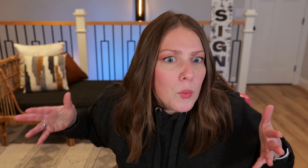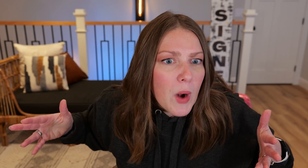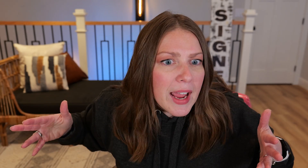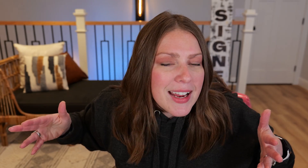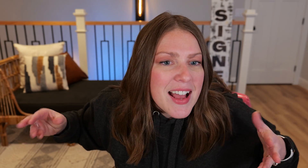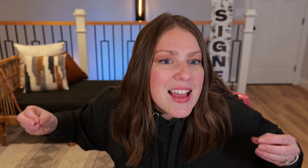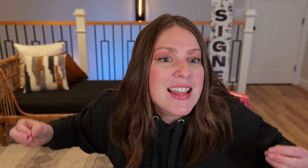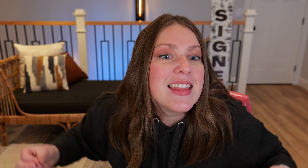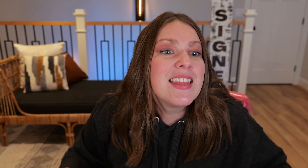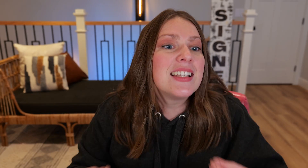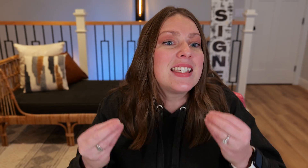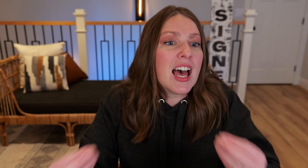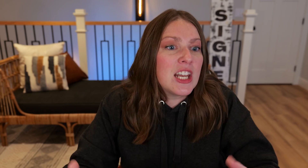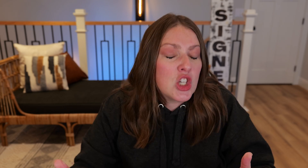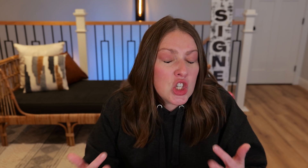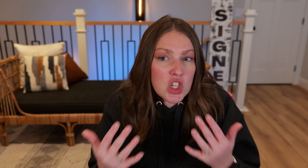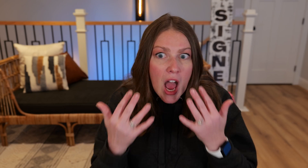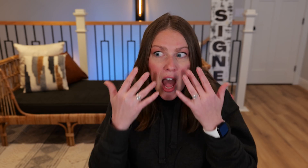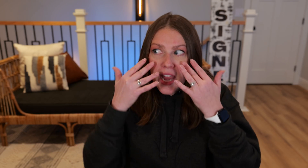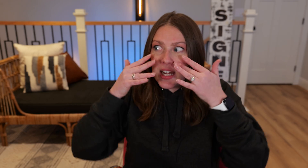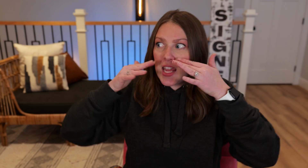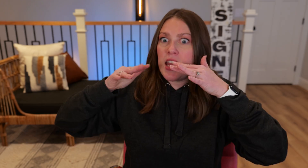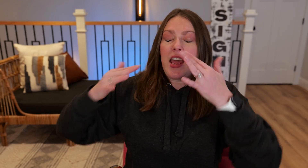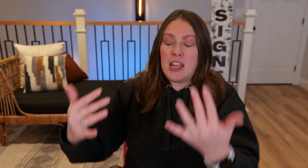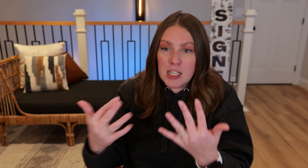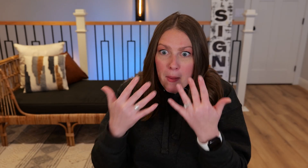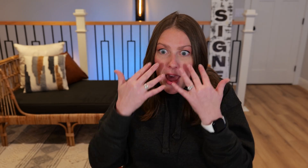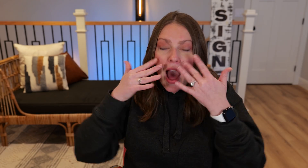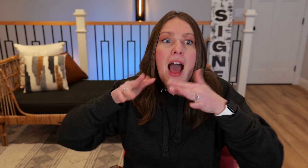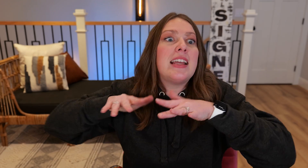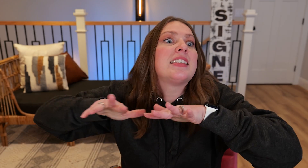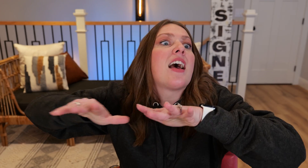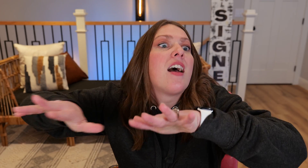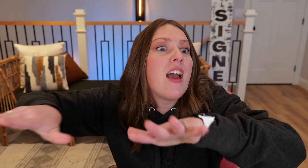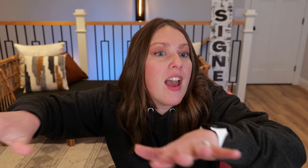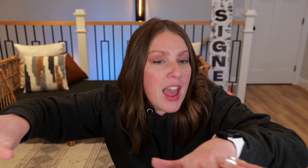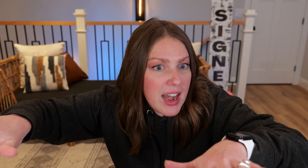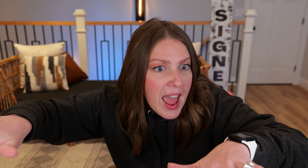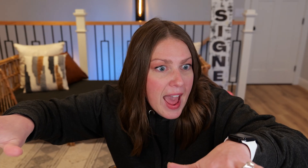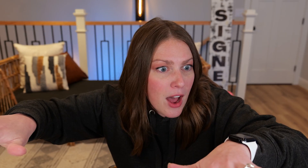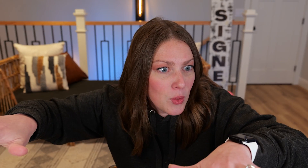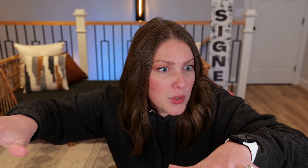right. The sun is shining into my eyes and out.